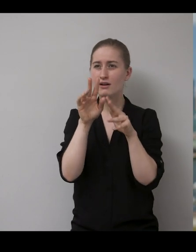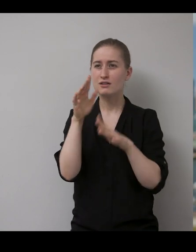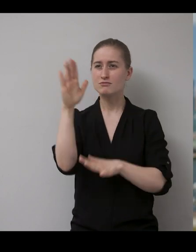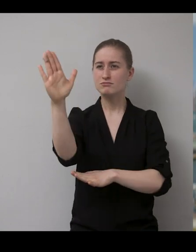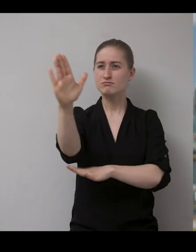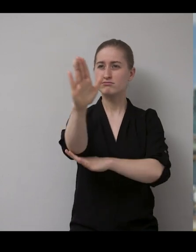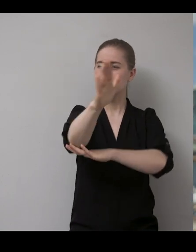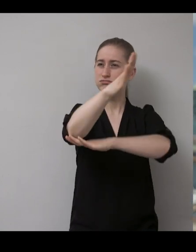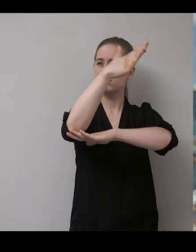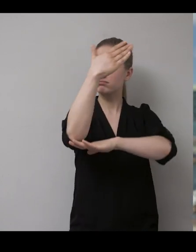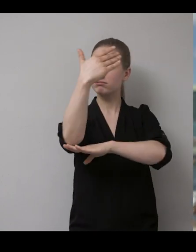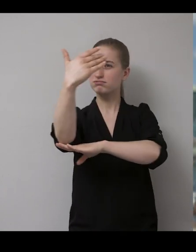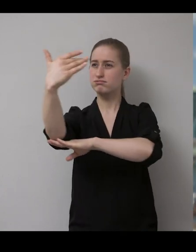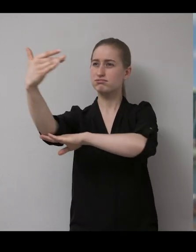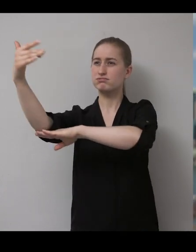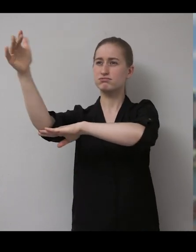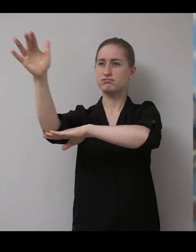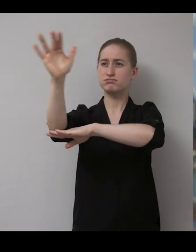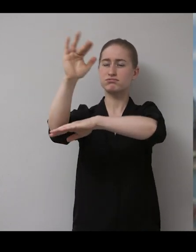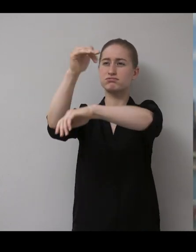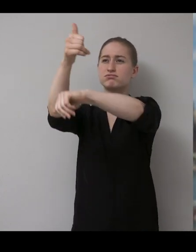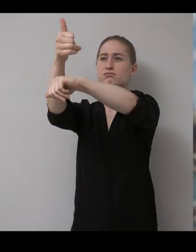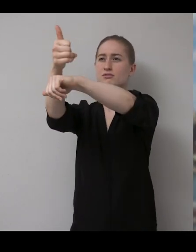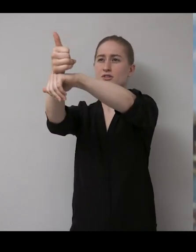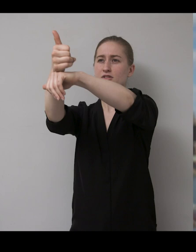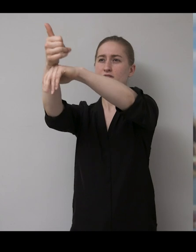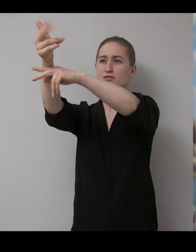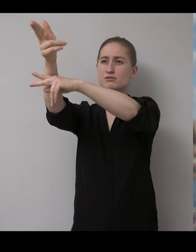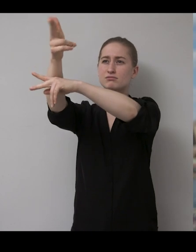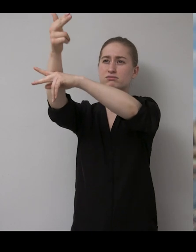That our flag was still there